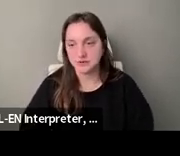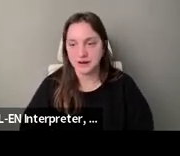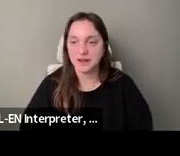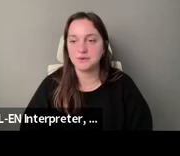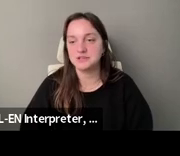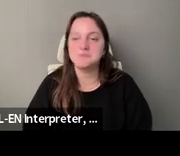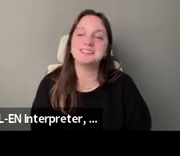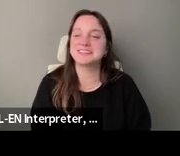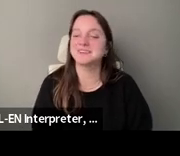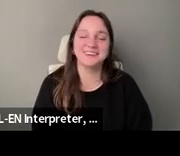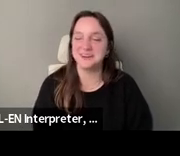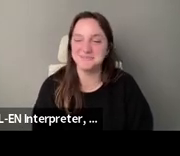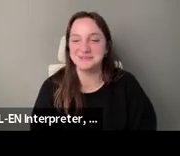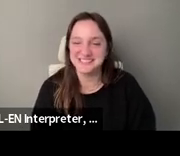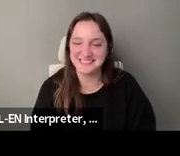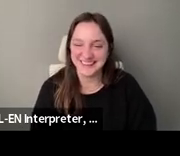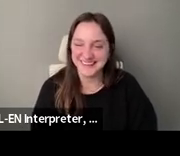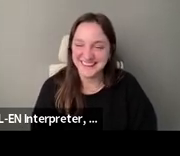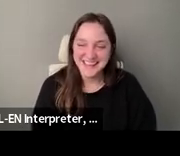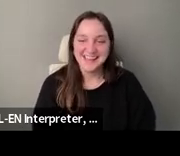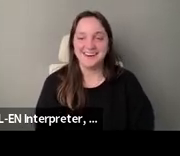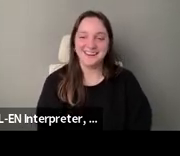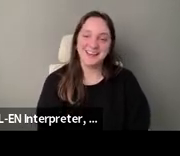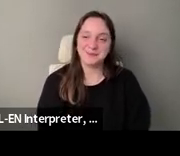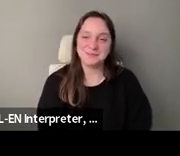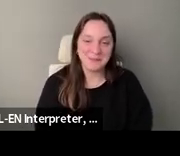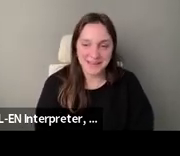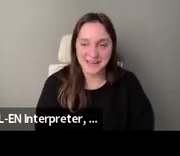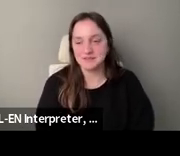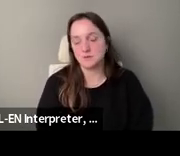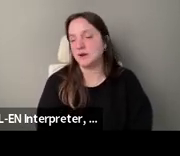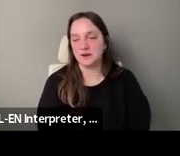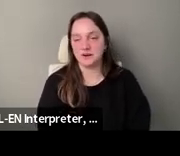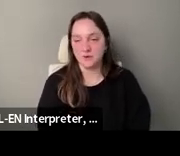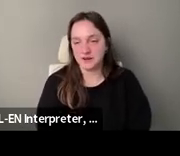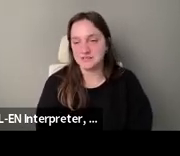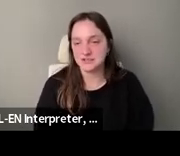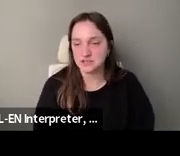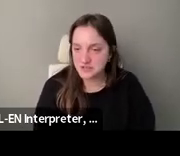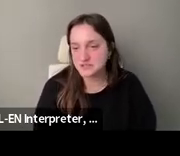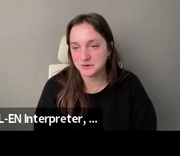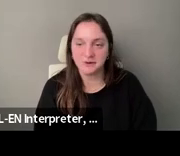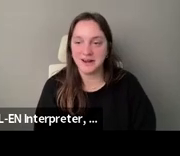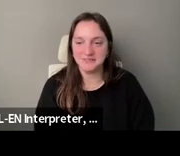what I'm doing today. I am speaking to what our organization does to a variety of people.